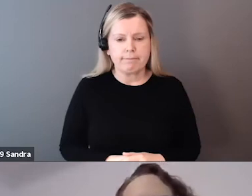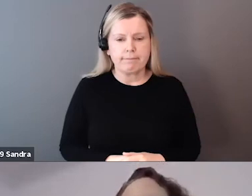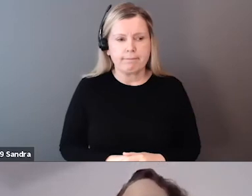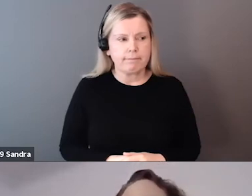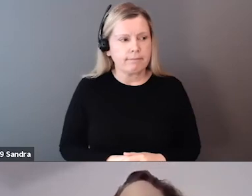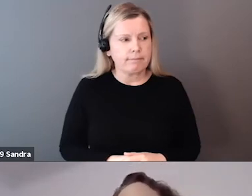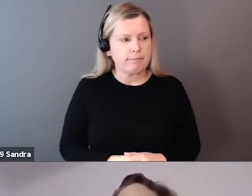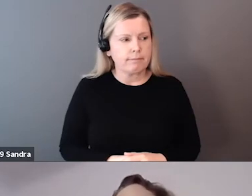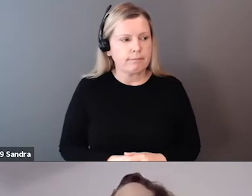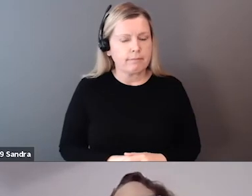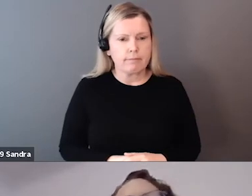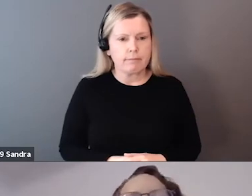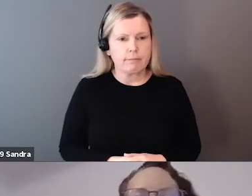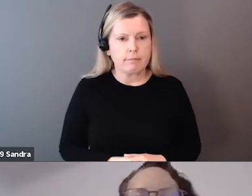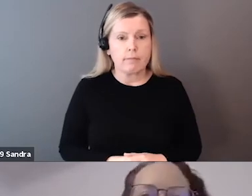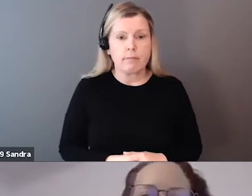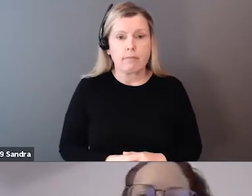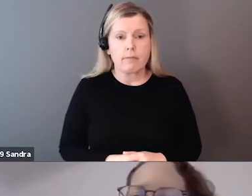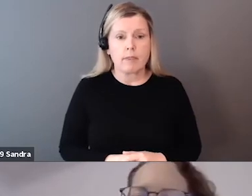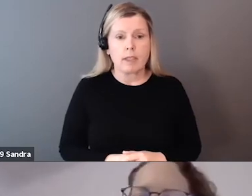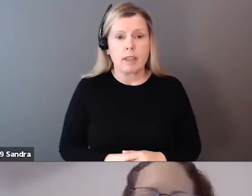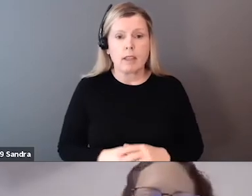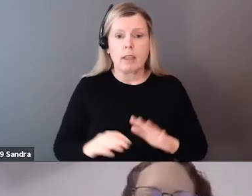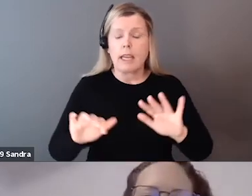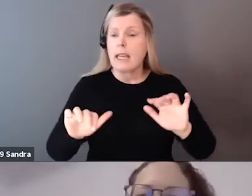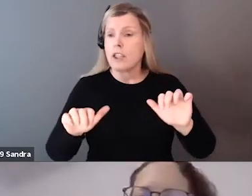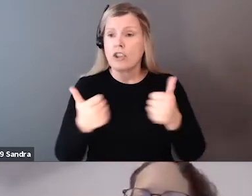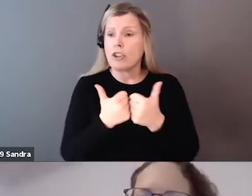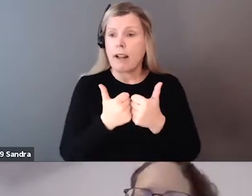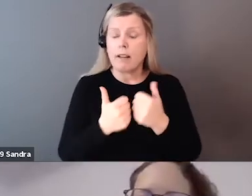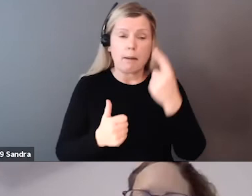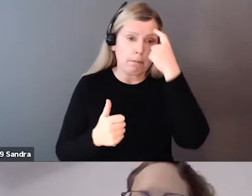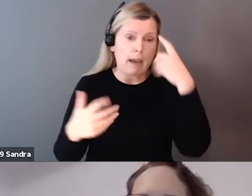So, the challenge of mental health in return-to-work systems. Basically,